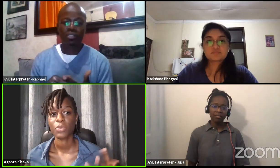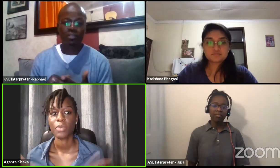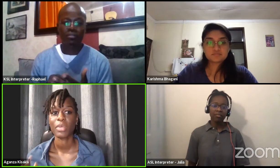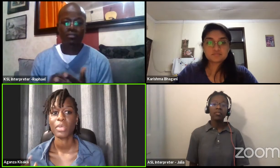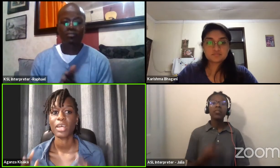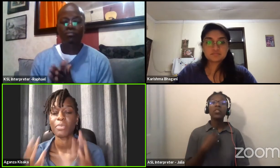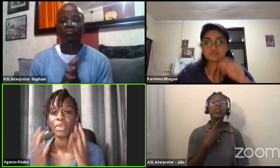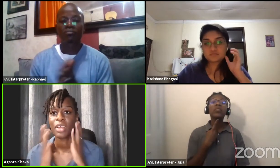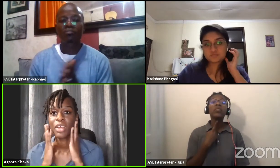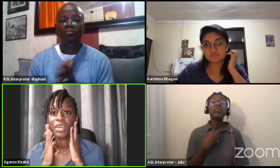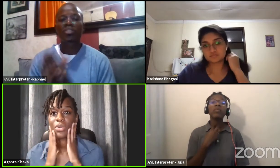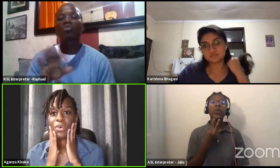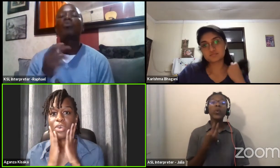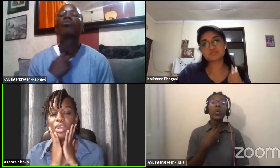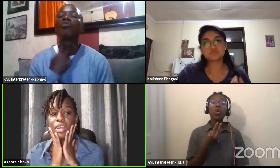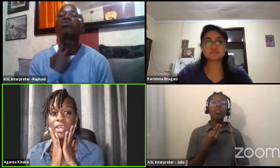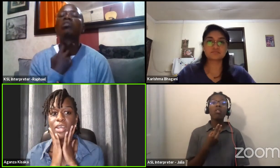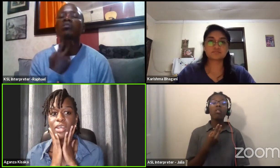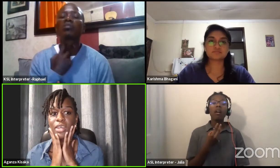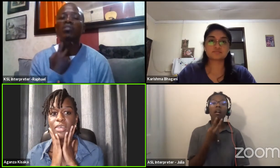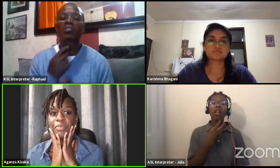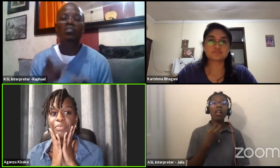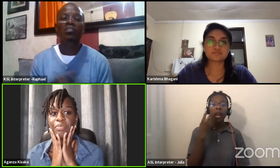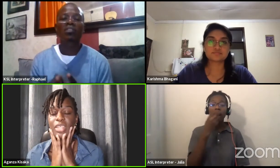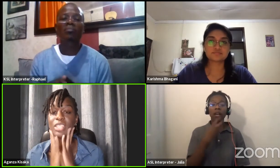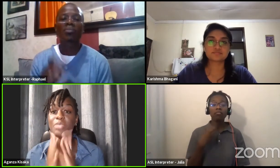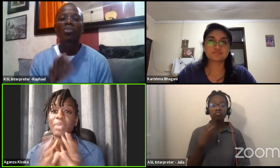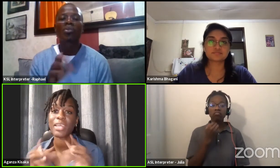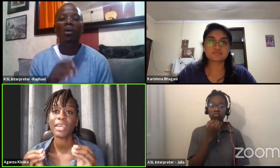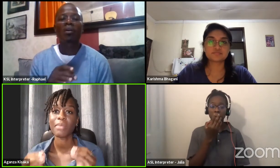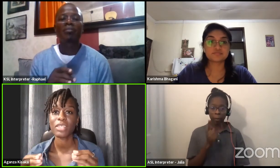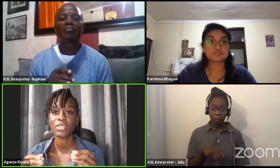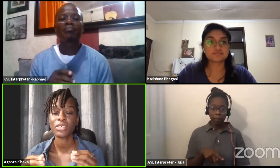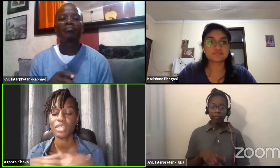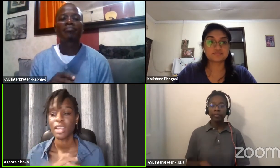warming up your speaking muscles,